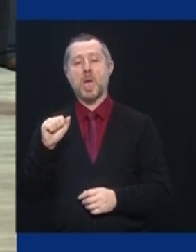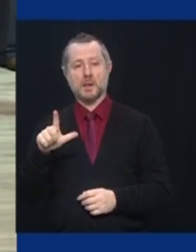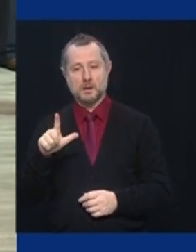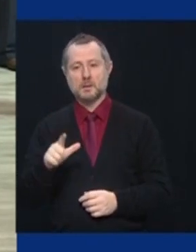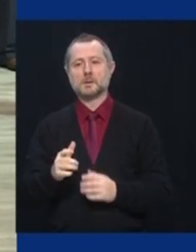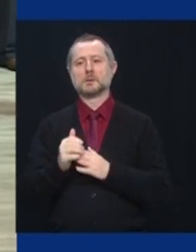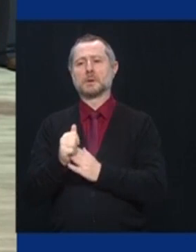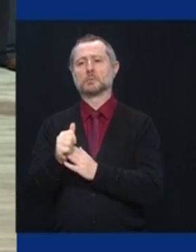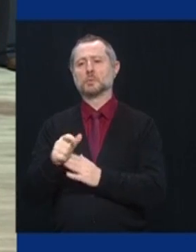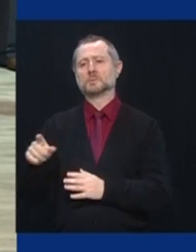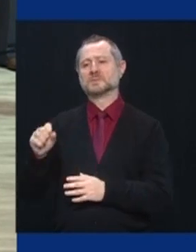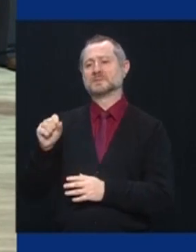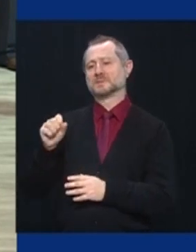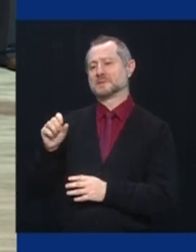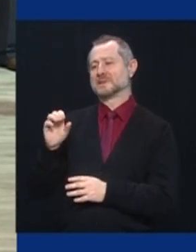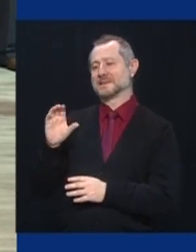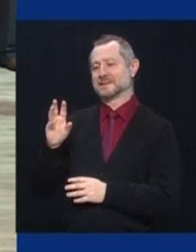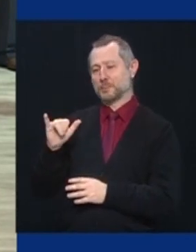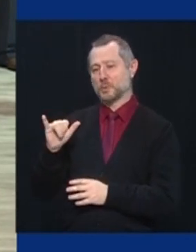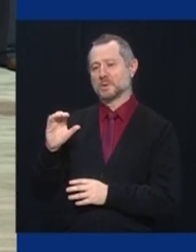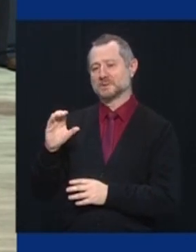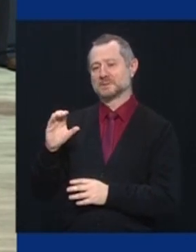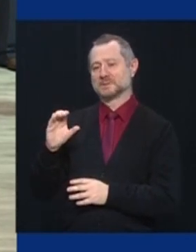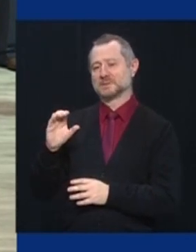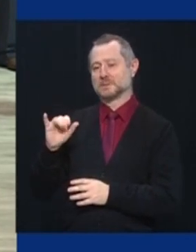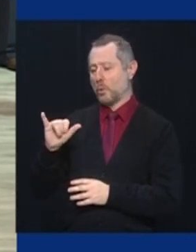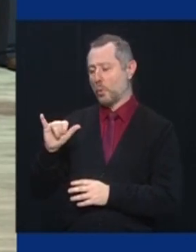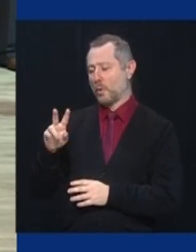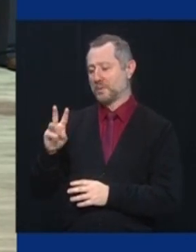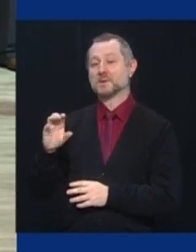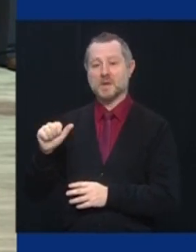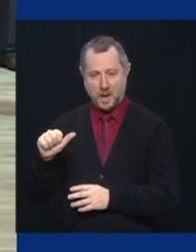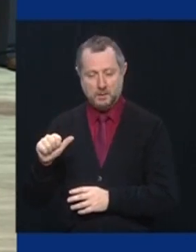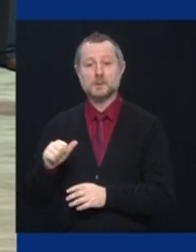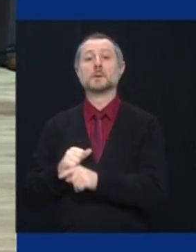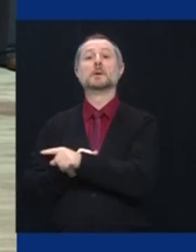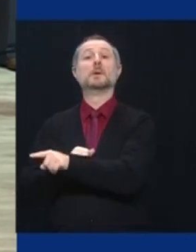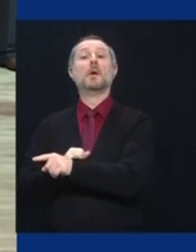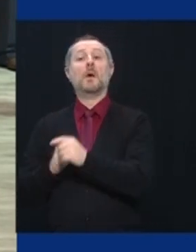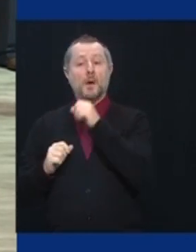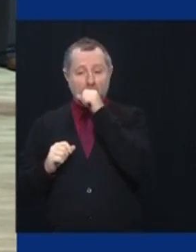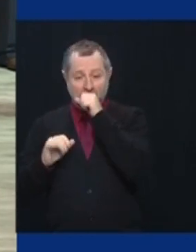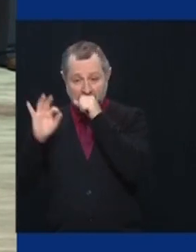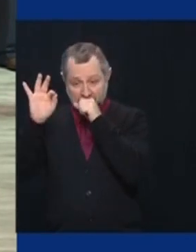THEN YOU'RE GOING TO HEAR FROM FANNY, WHO REPRESENTS THE YWCA.